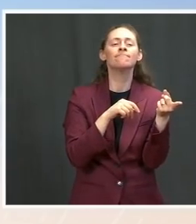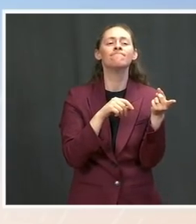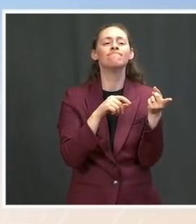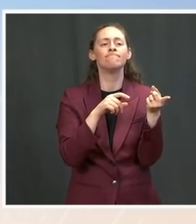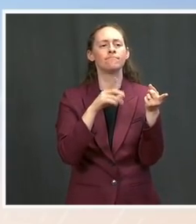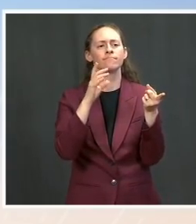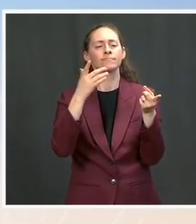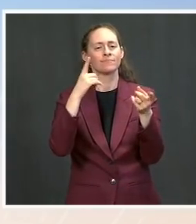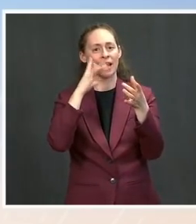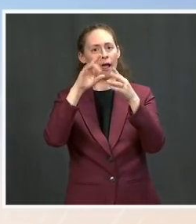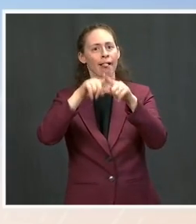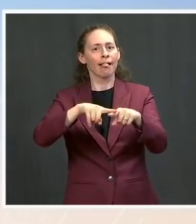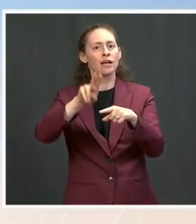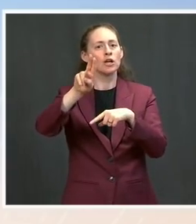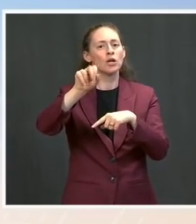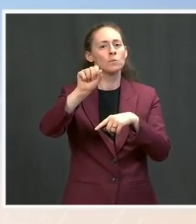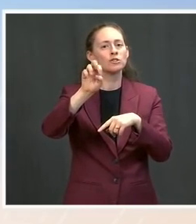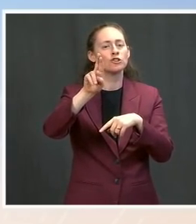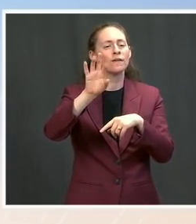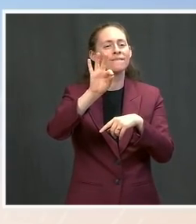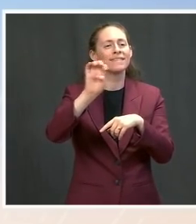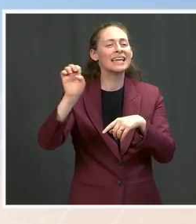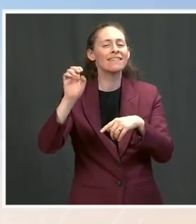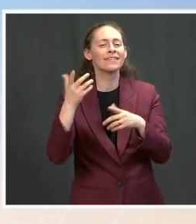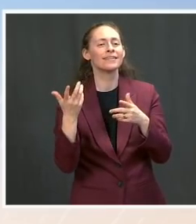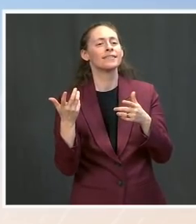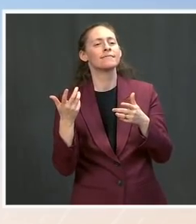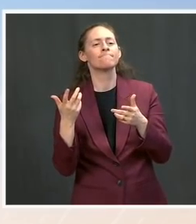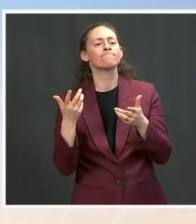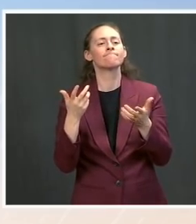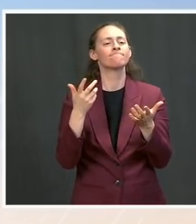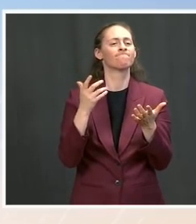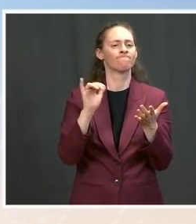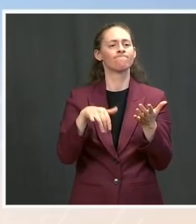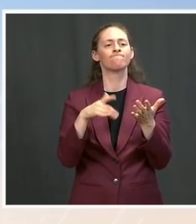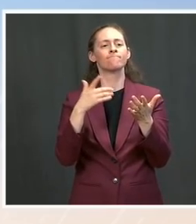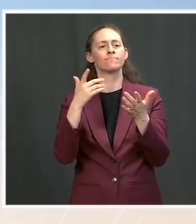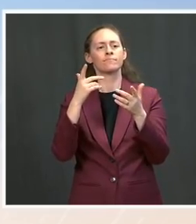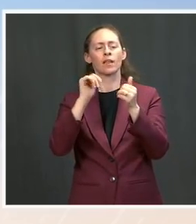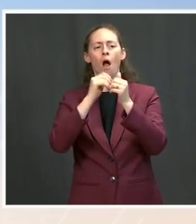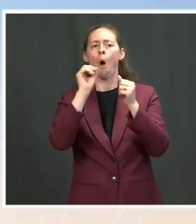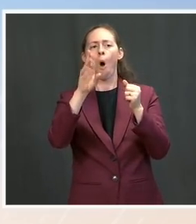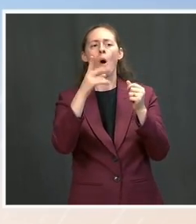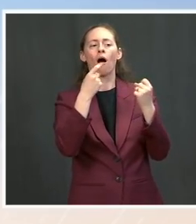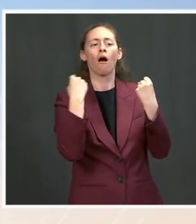If it's the -- basically a tax for the number of miles you drive, as an example, or other user fees.